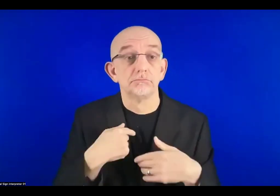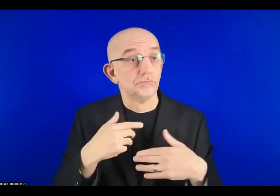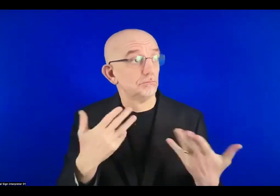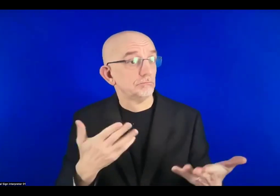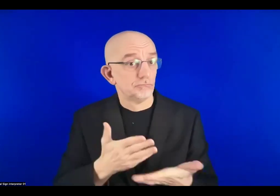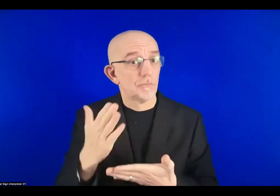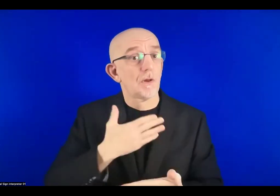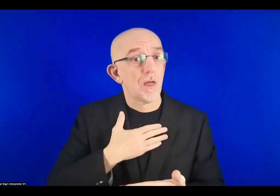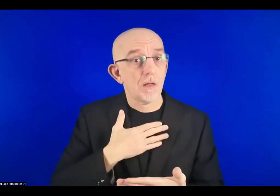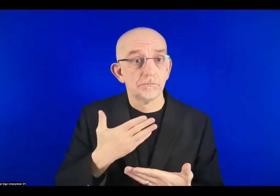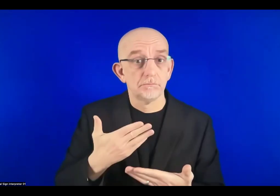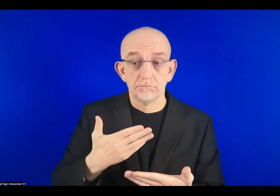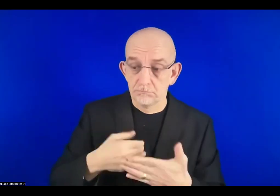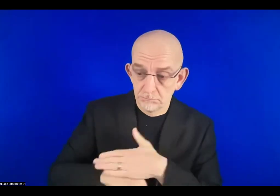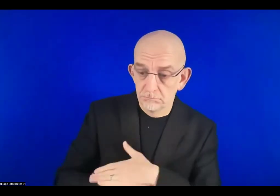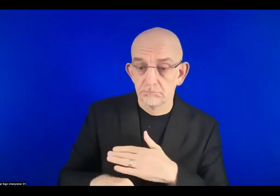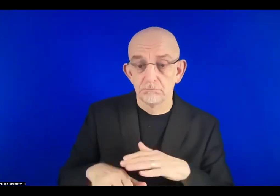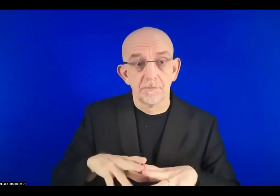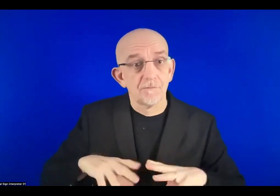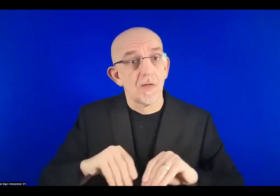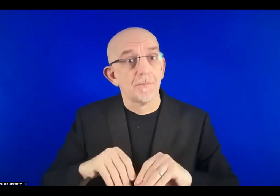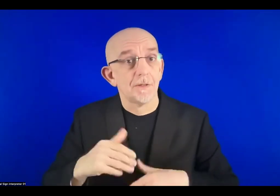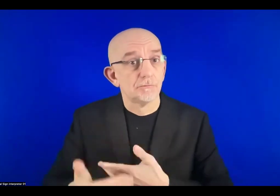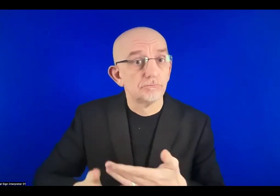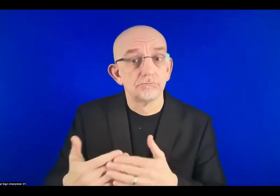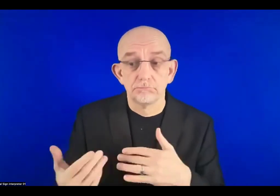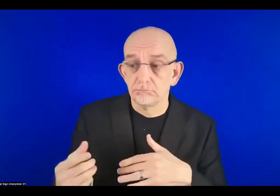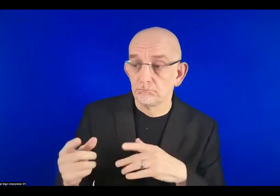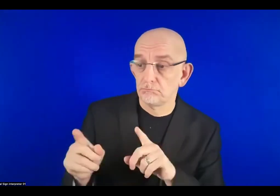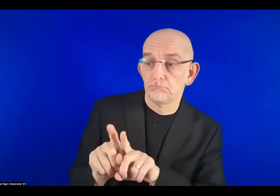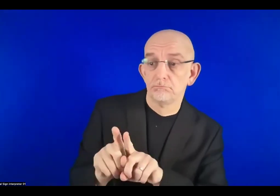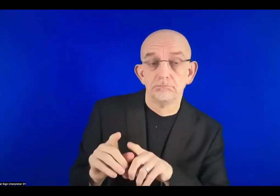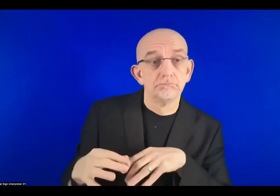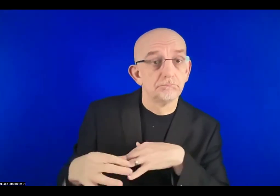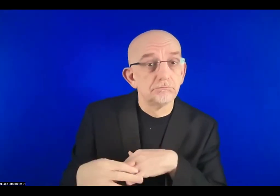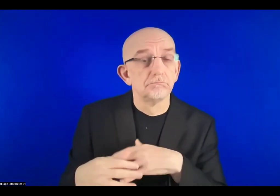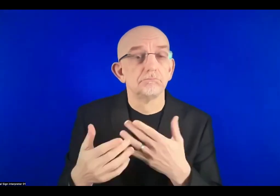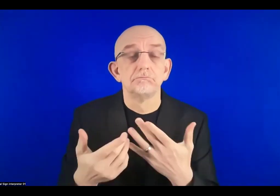to do empirical work here. Within these larger fields, I am happy to receive ideas for